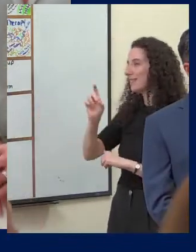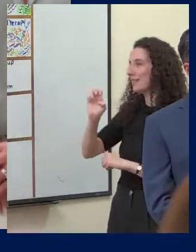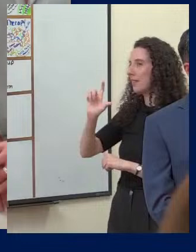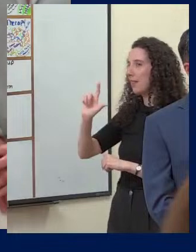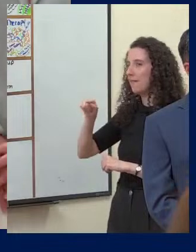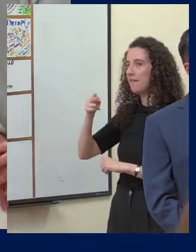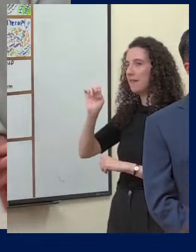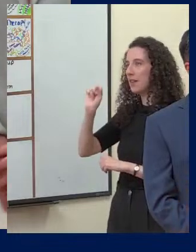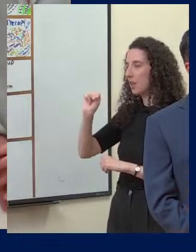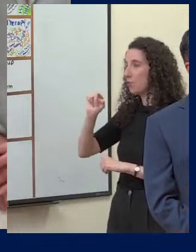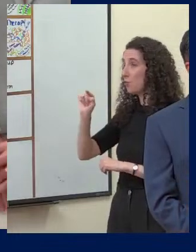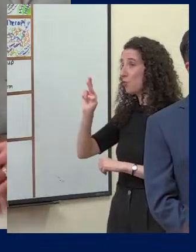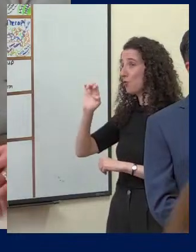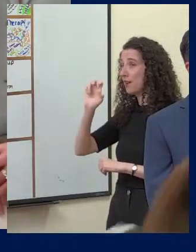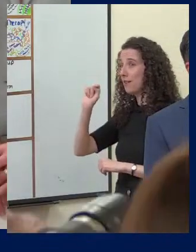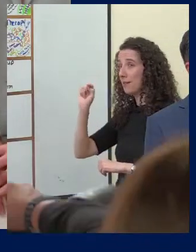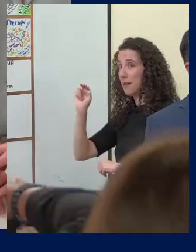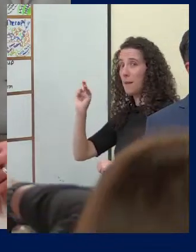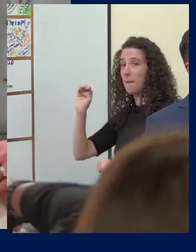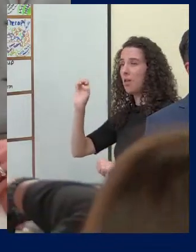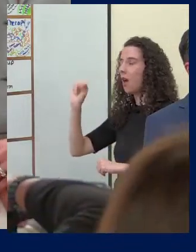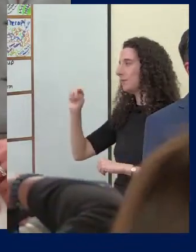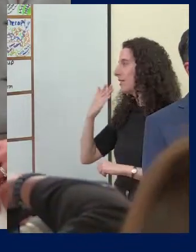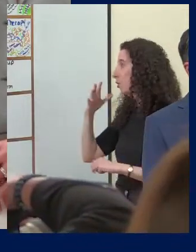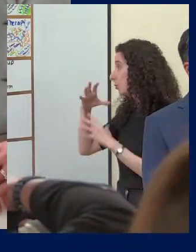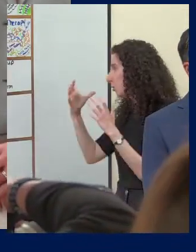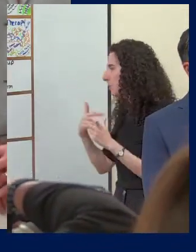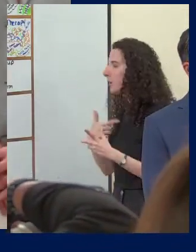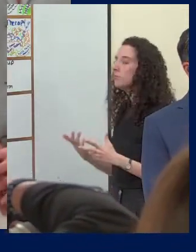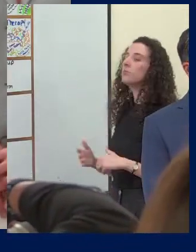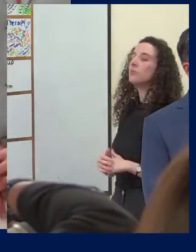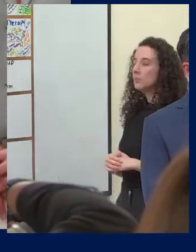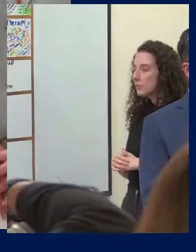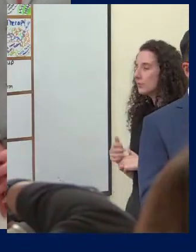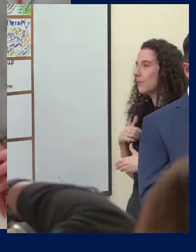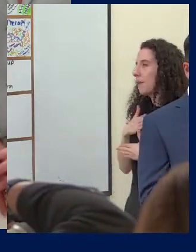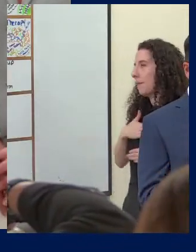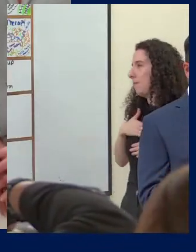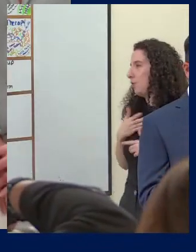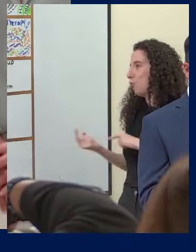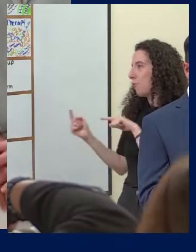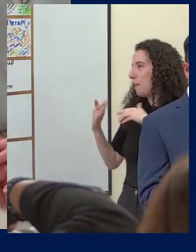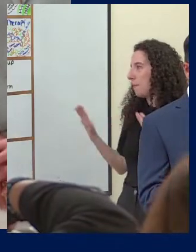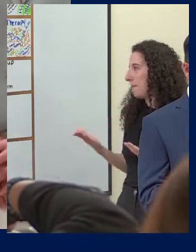It has just been such a pleasure to be able to be here. The welcome has been wonderful.